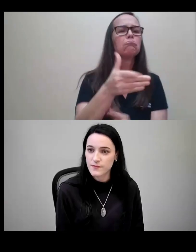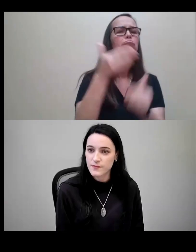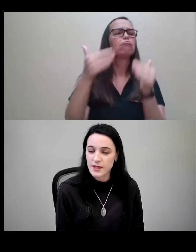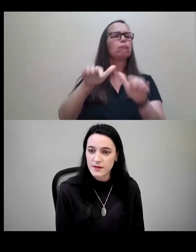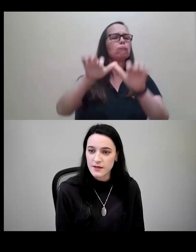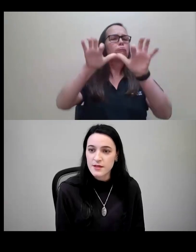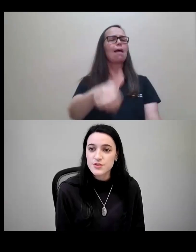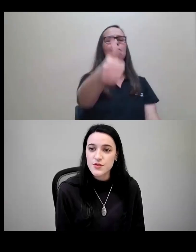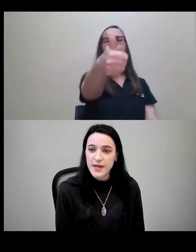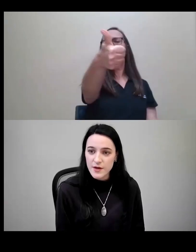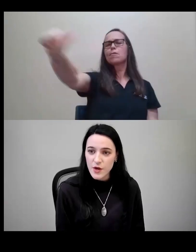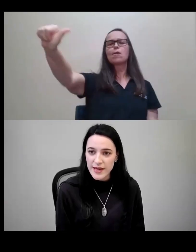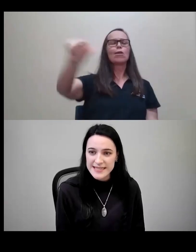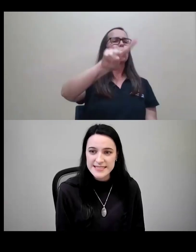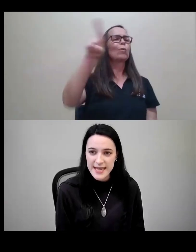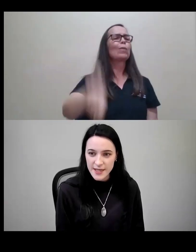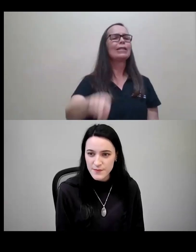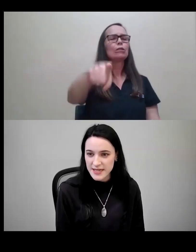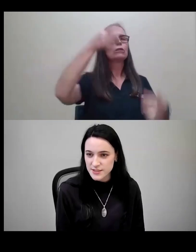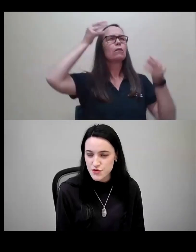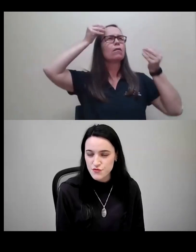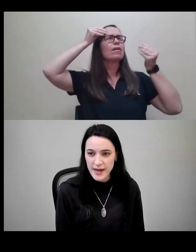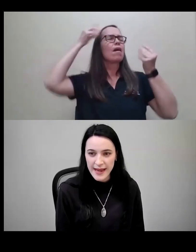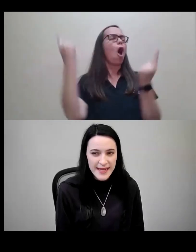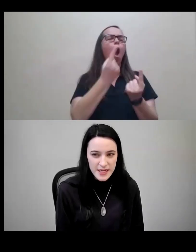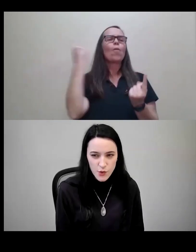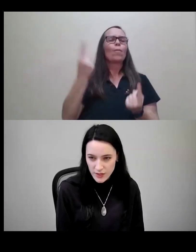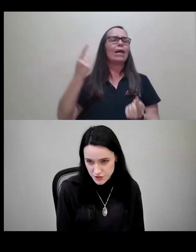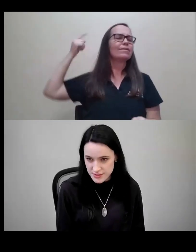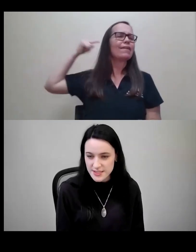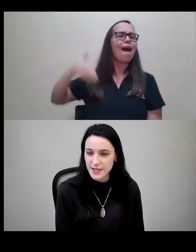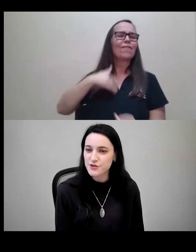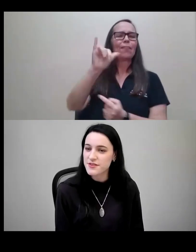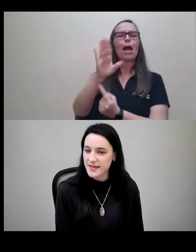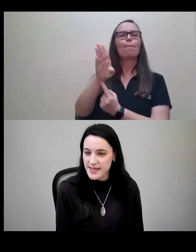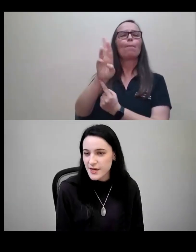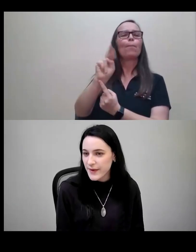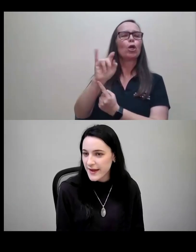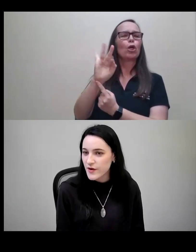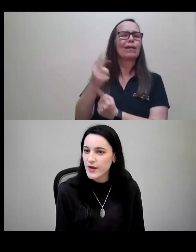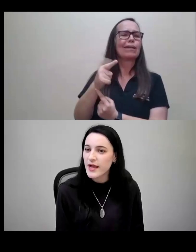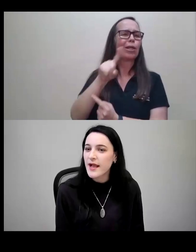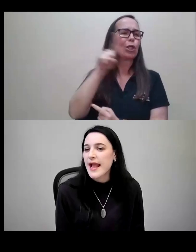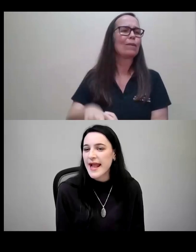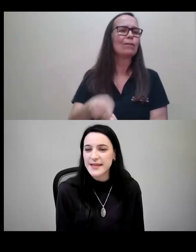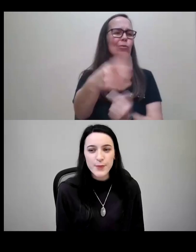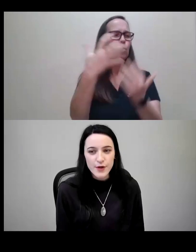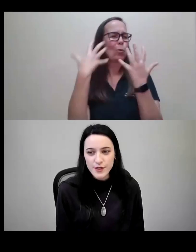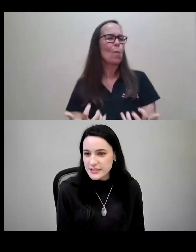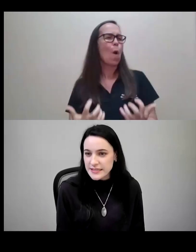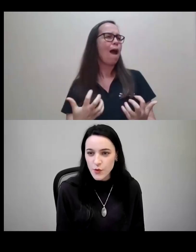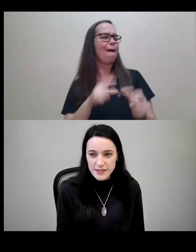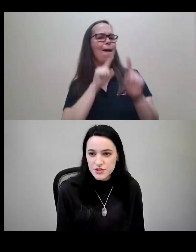So now go ahead and take a minute to write any questions that you're thinking about, any burning